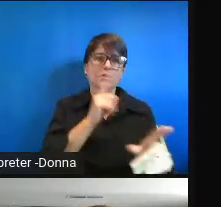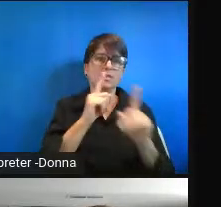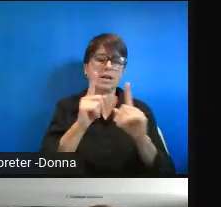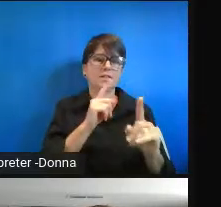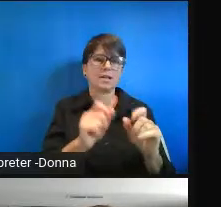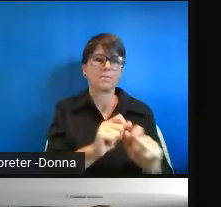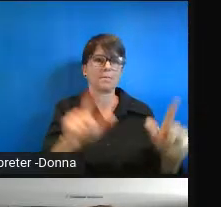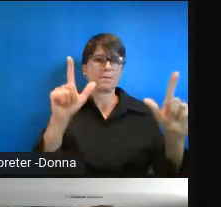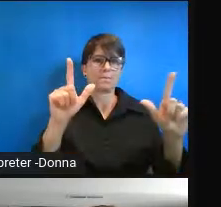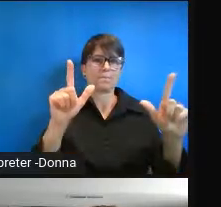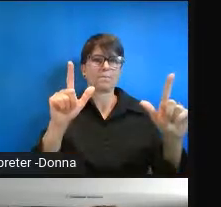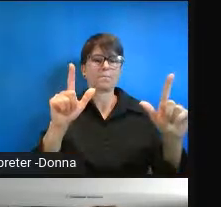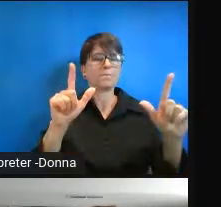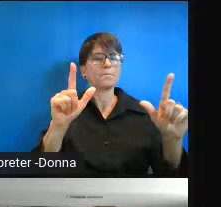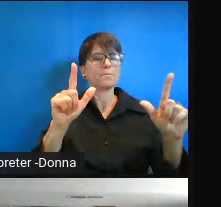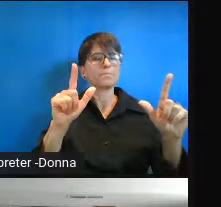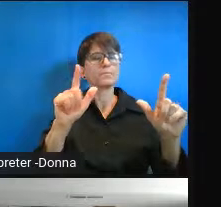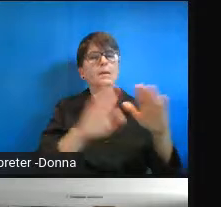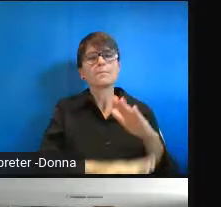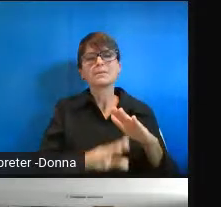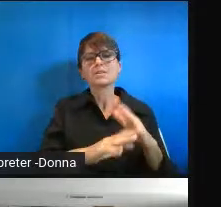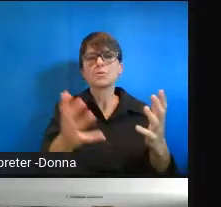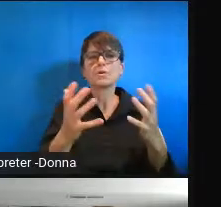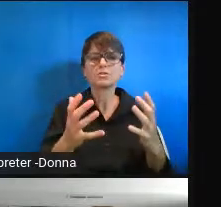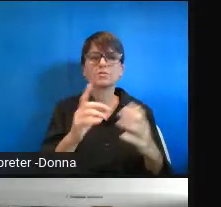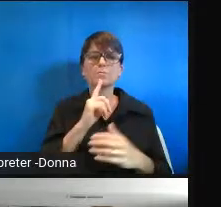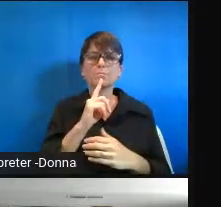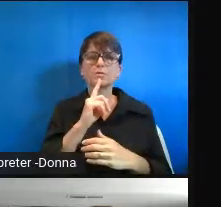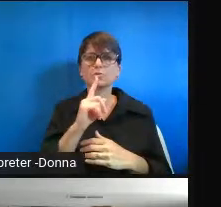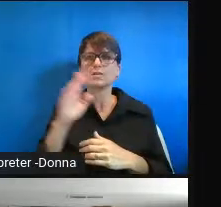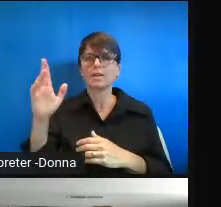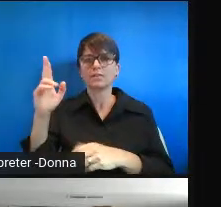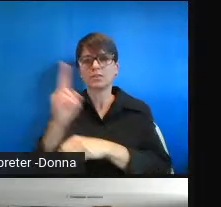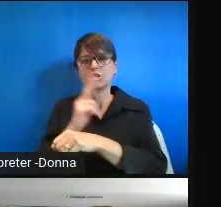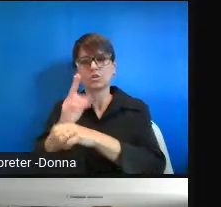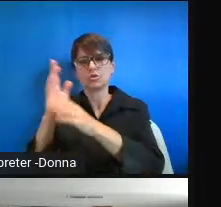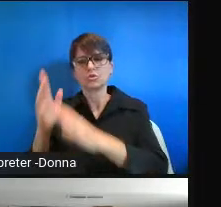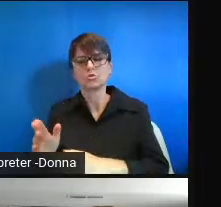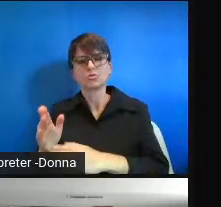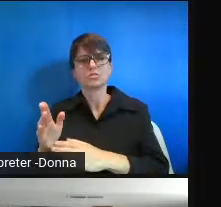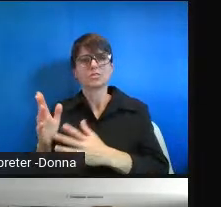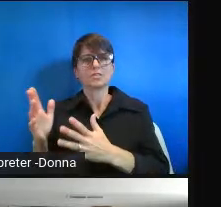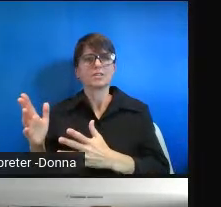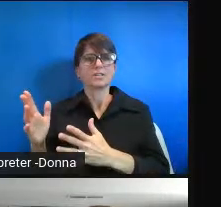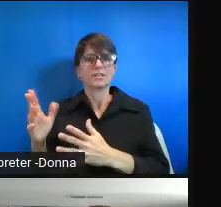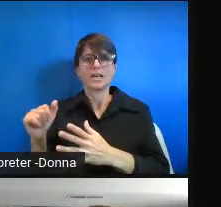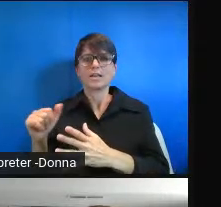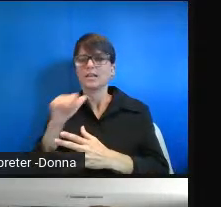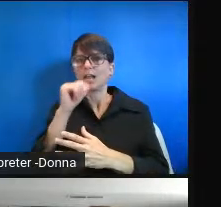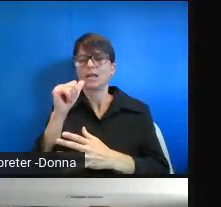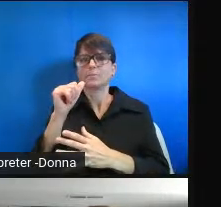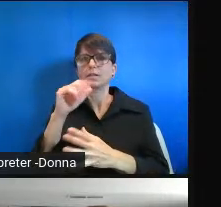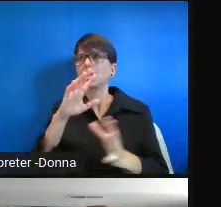We want to log the focus because we want to restore focus back to the element that had it before the Dialog was opened.